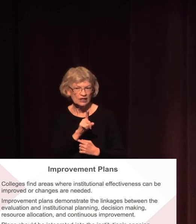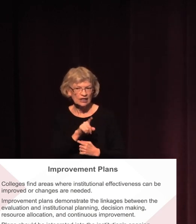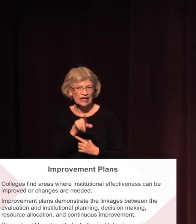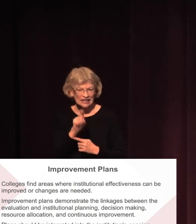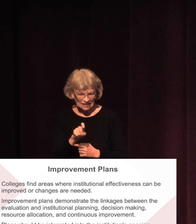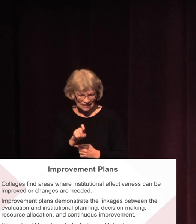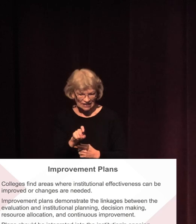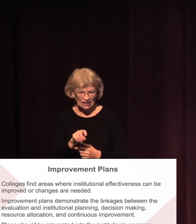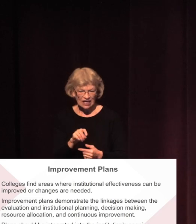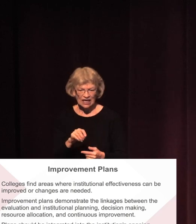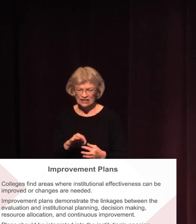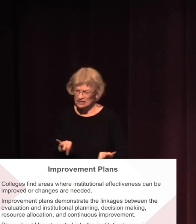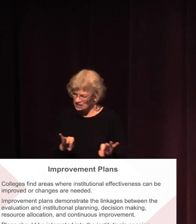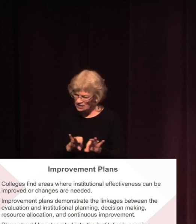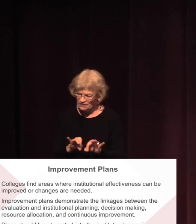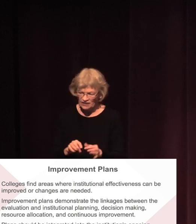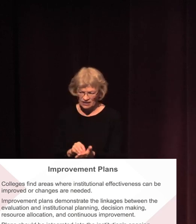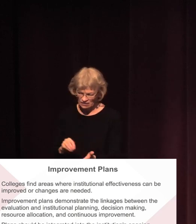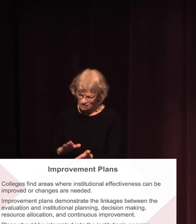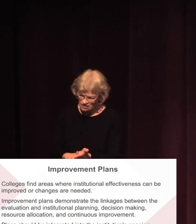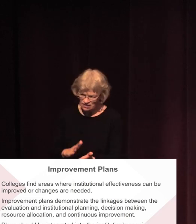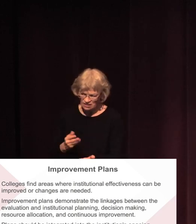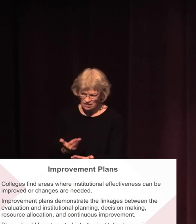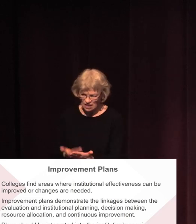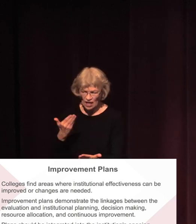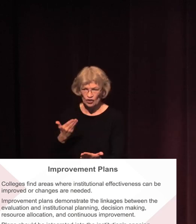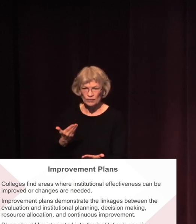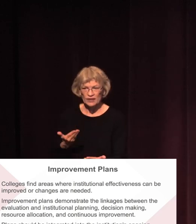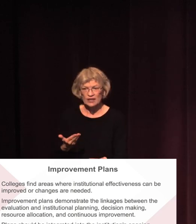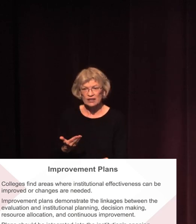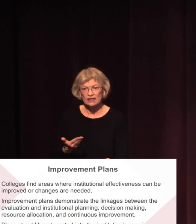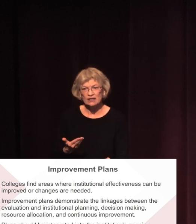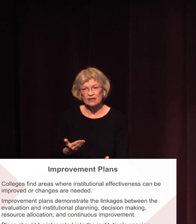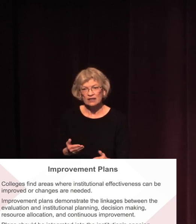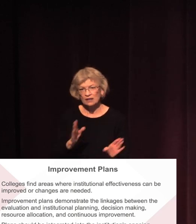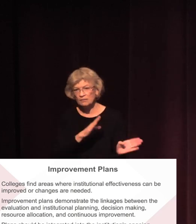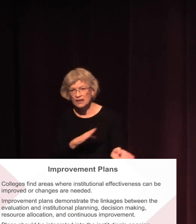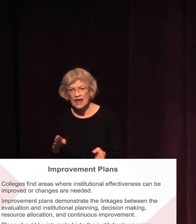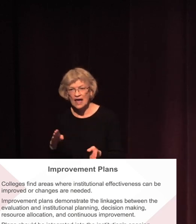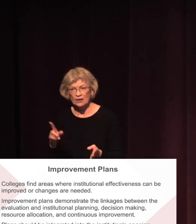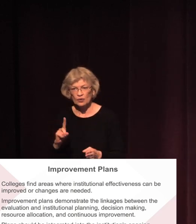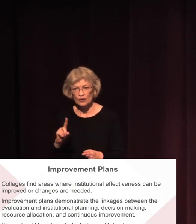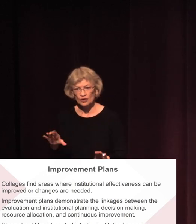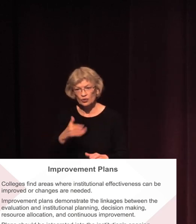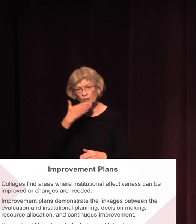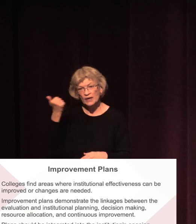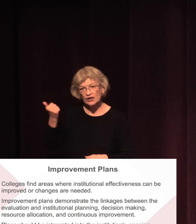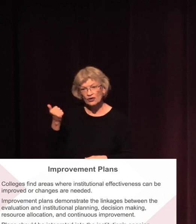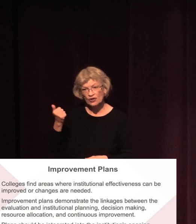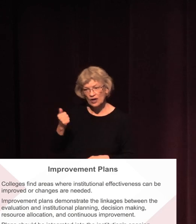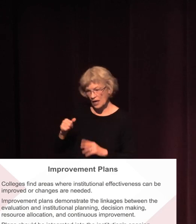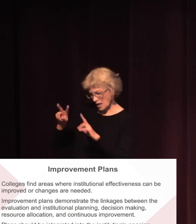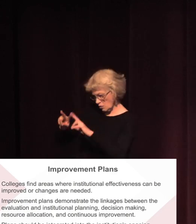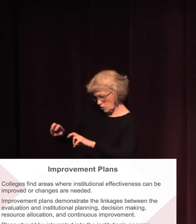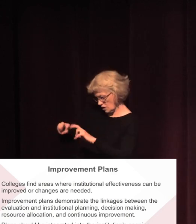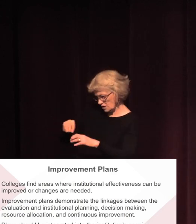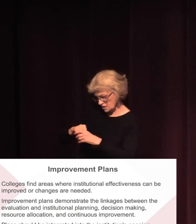talked about as improvement plans, those areas where we actually make a significant and documented commitment to the work that we can do better and